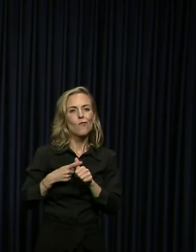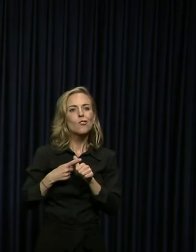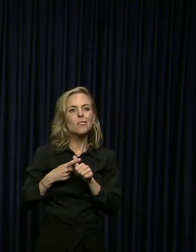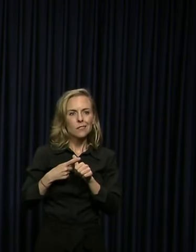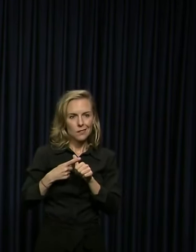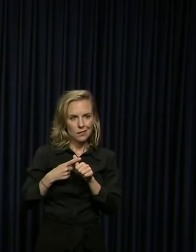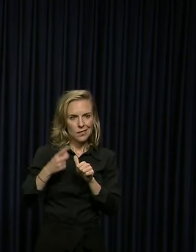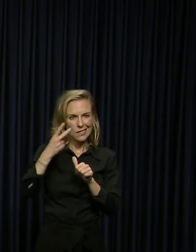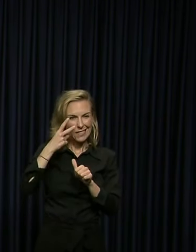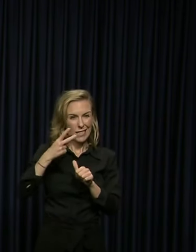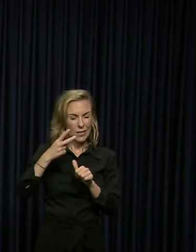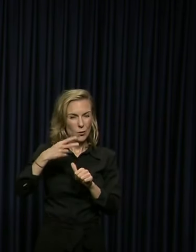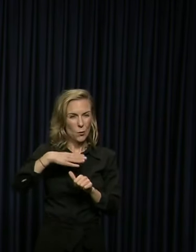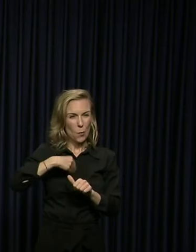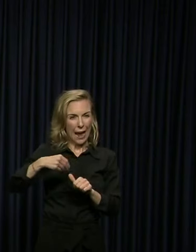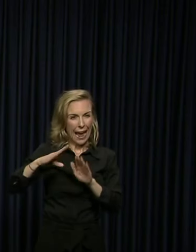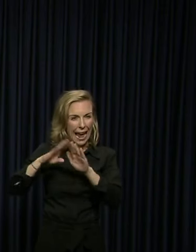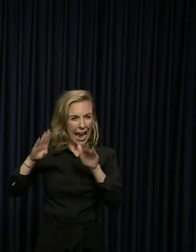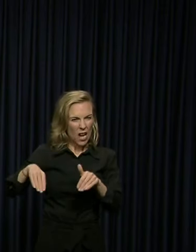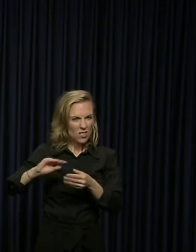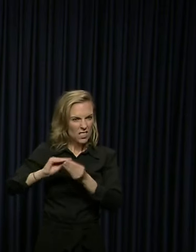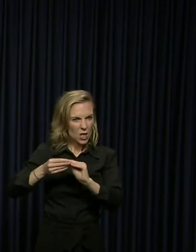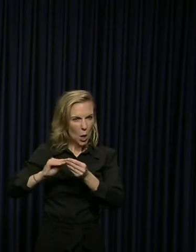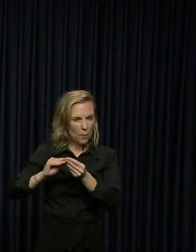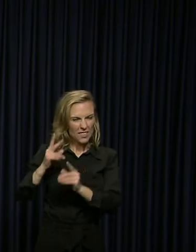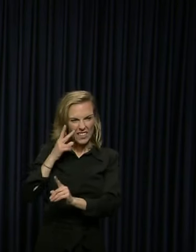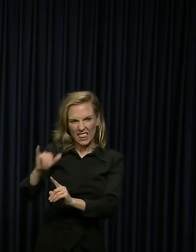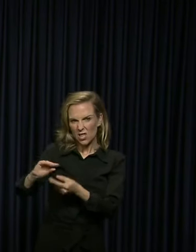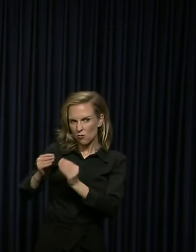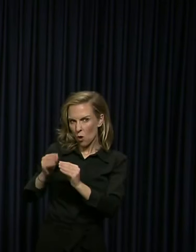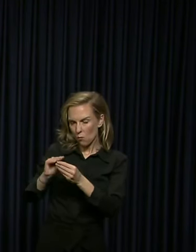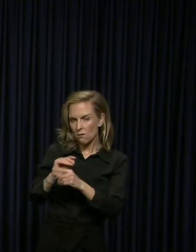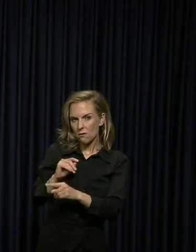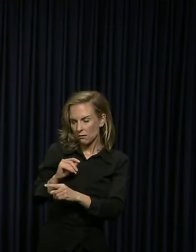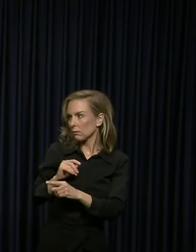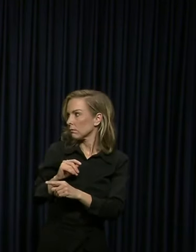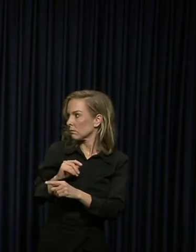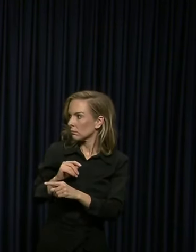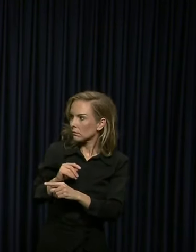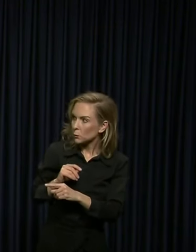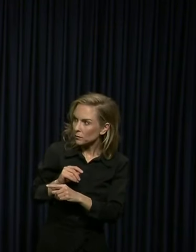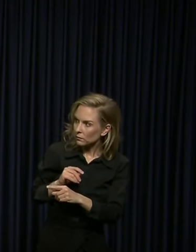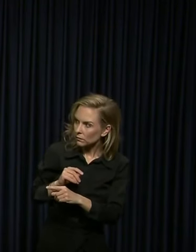THESE MODELS, BUT THIS IS ONE